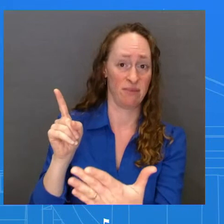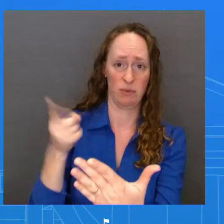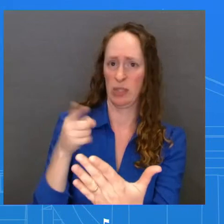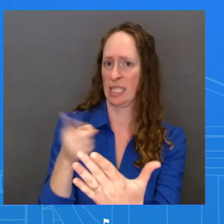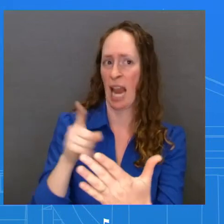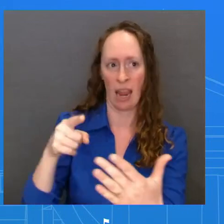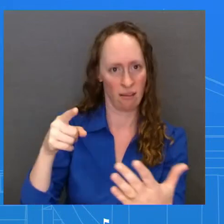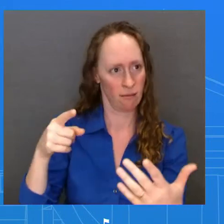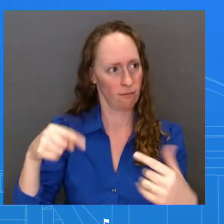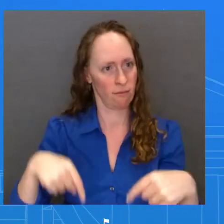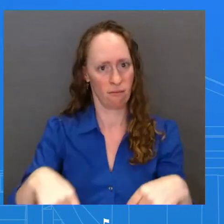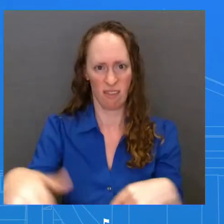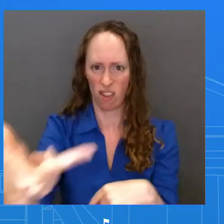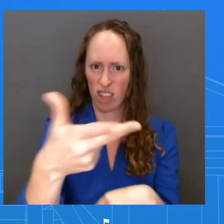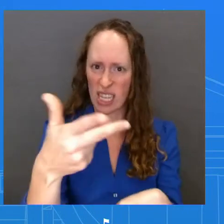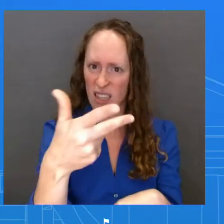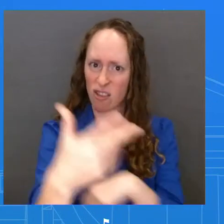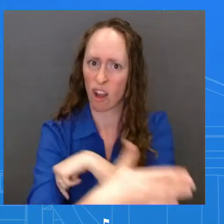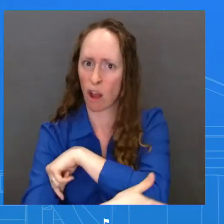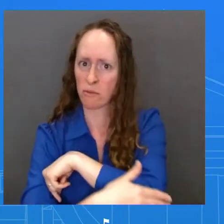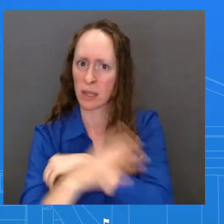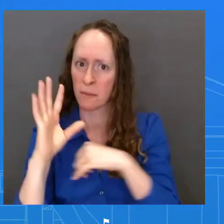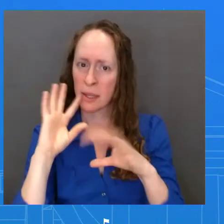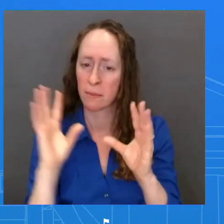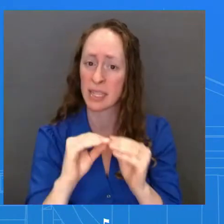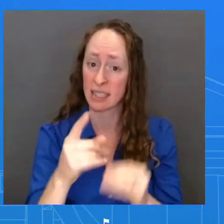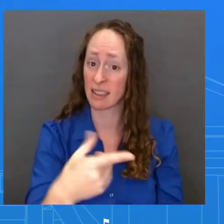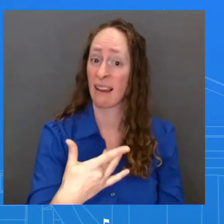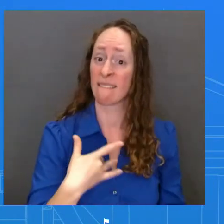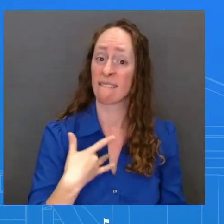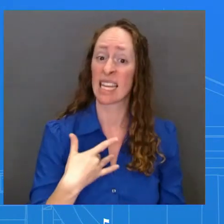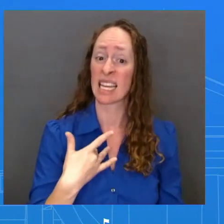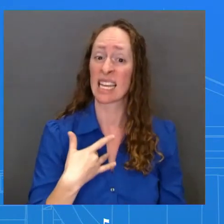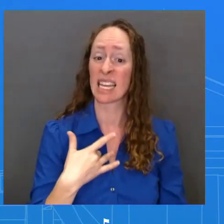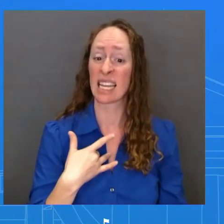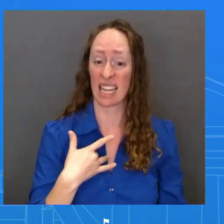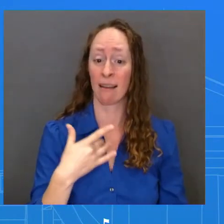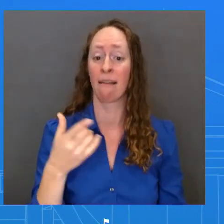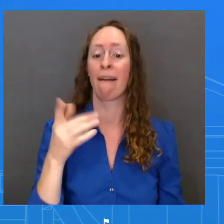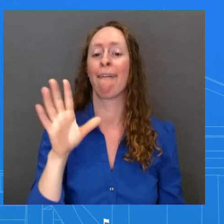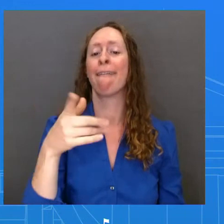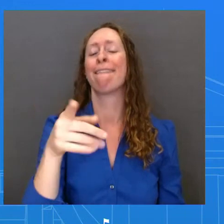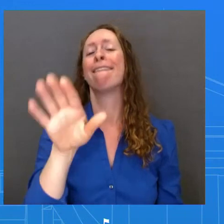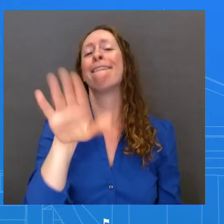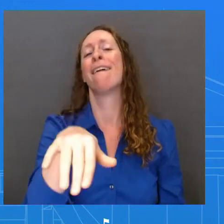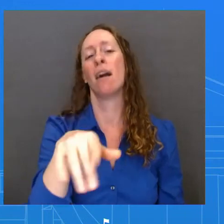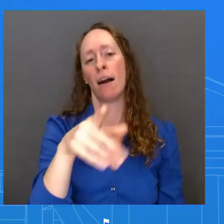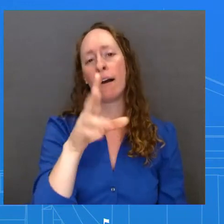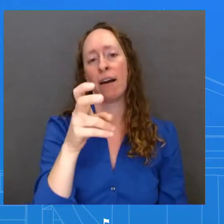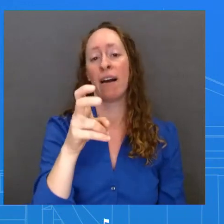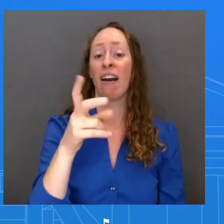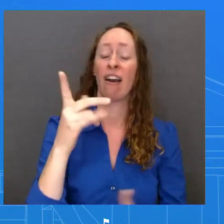Mr. Sullivan: Well, first, it's explicitly not a NATO for the Pacific. We've said that. We will continue to underscore that